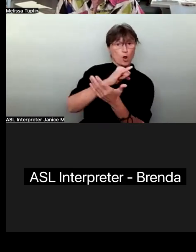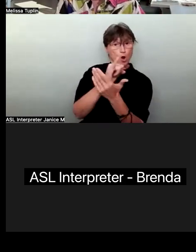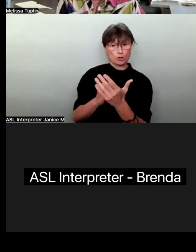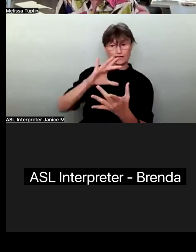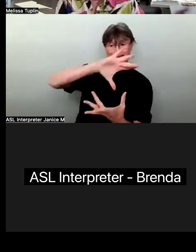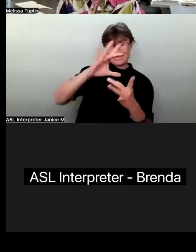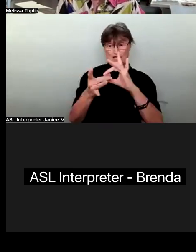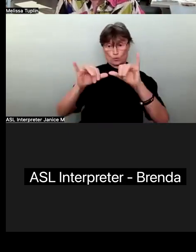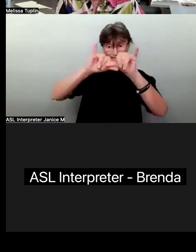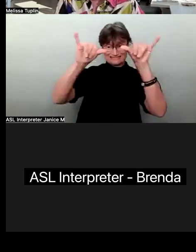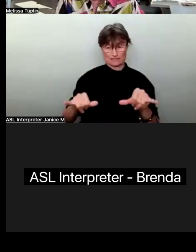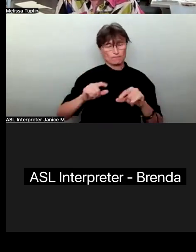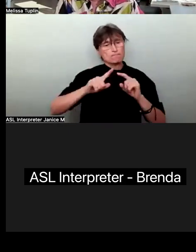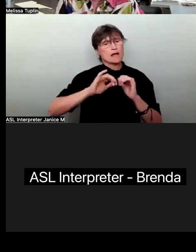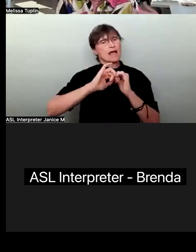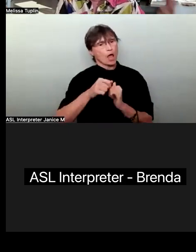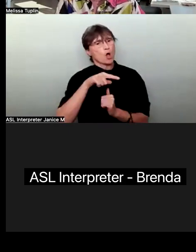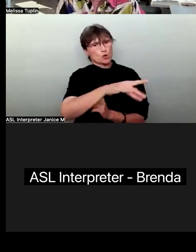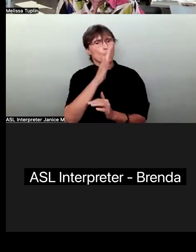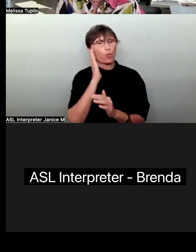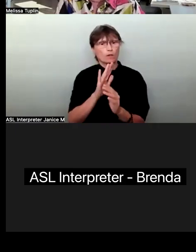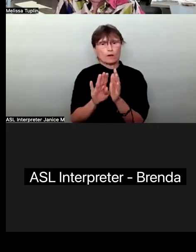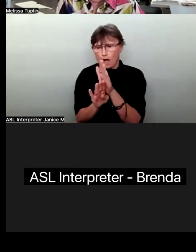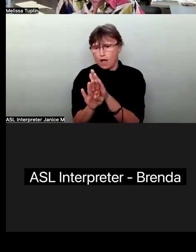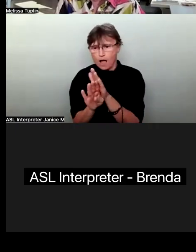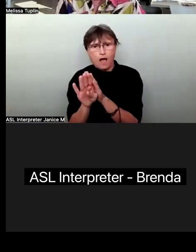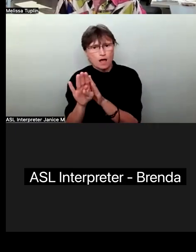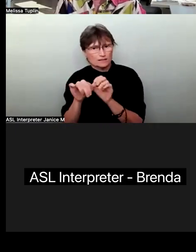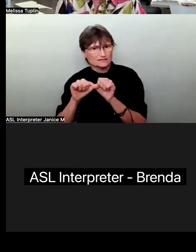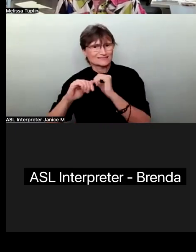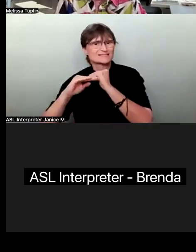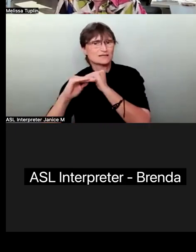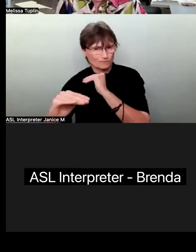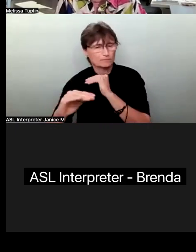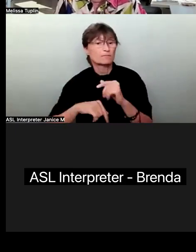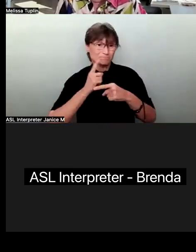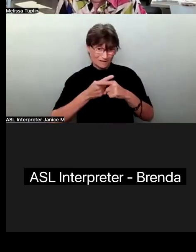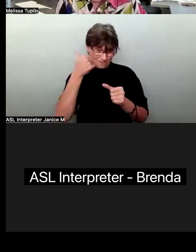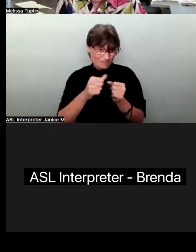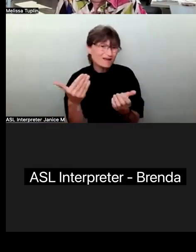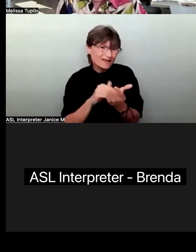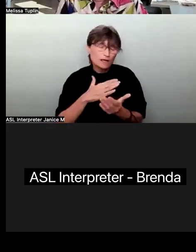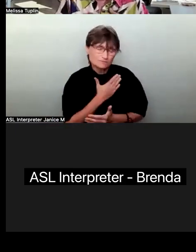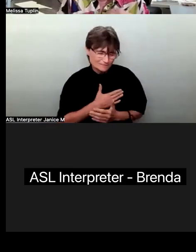And you're getting so tired of me saying this, be specific. Please do not tell us that your